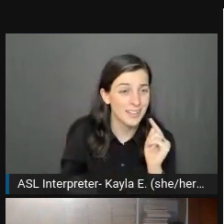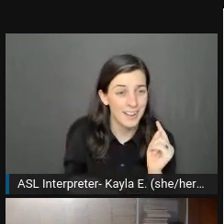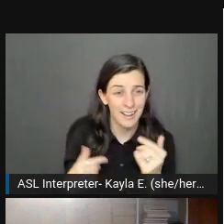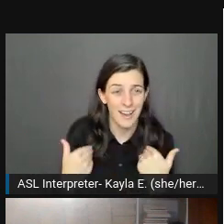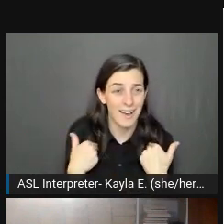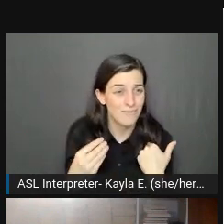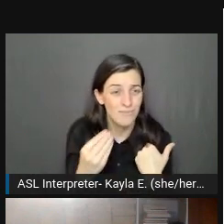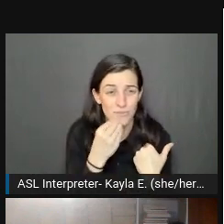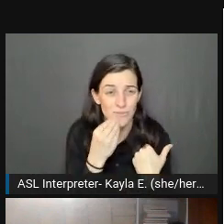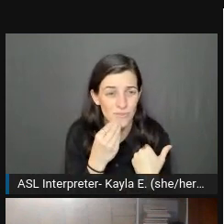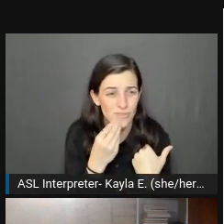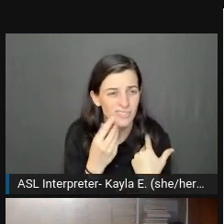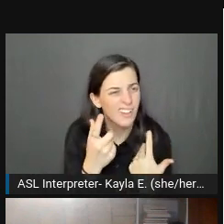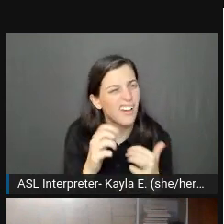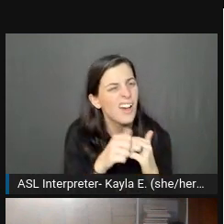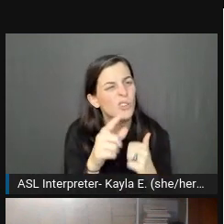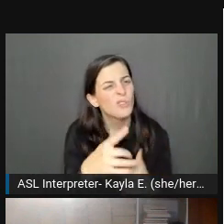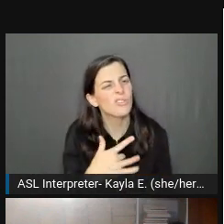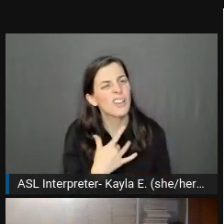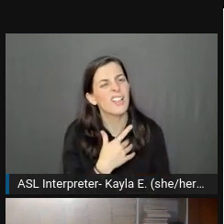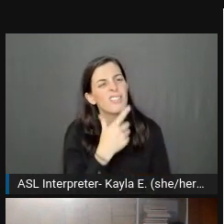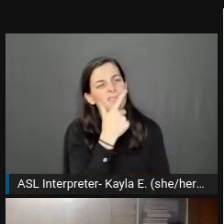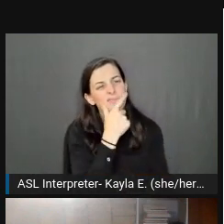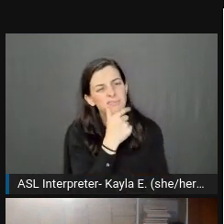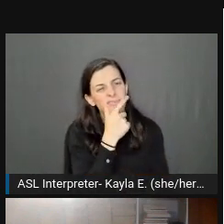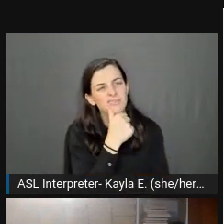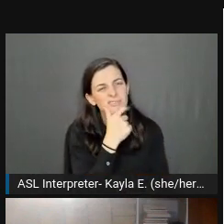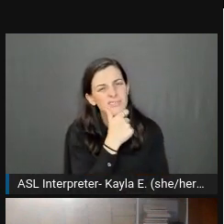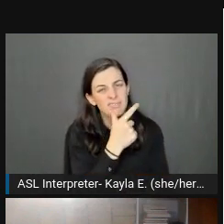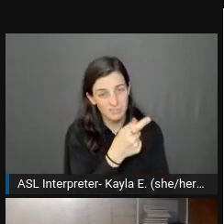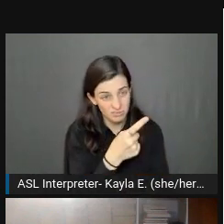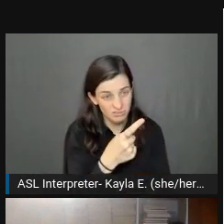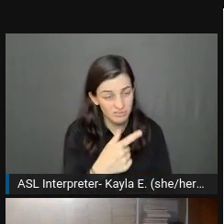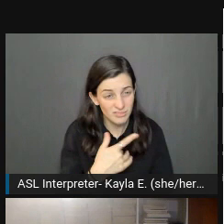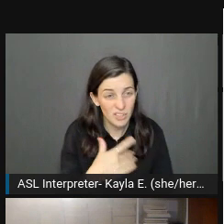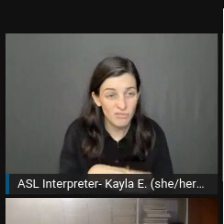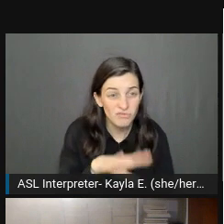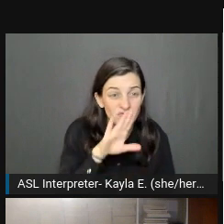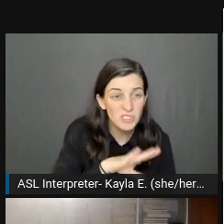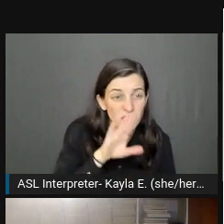How would you feel? Think for a while? Frustrated, furious, sad.